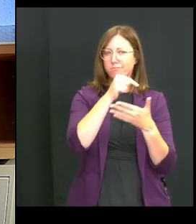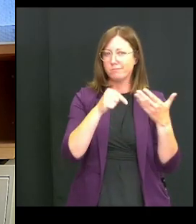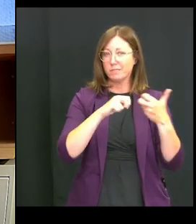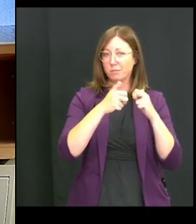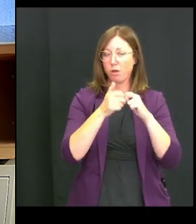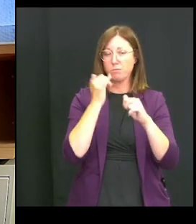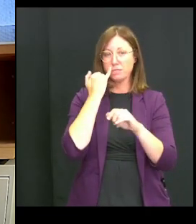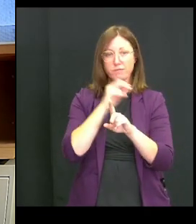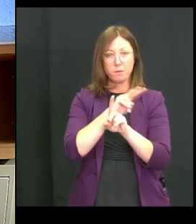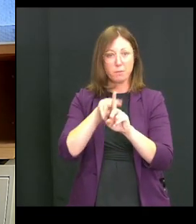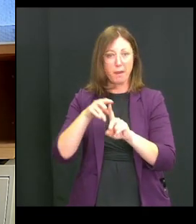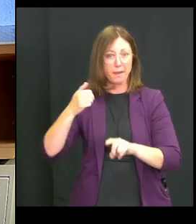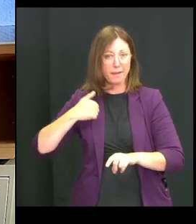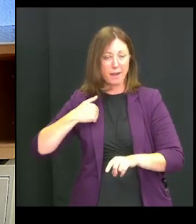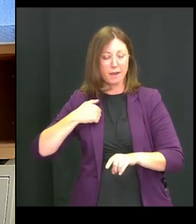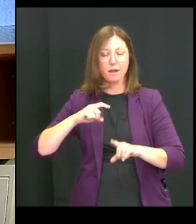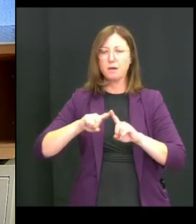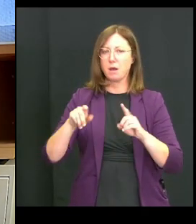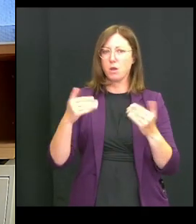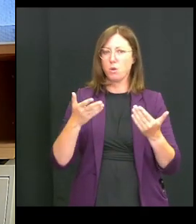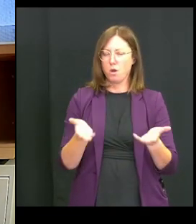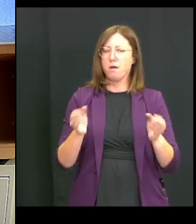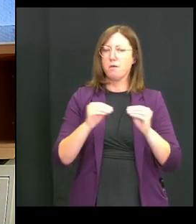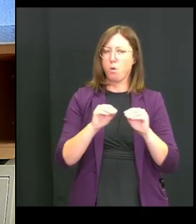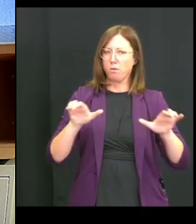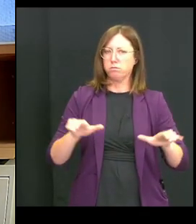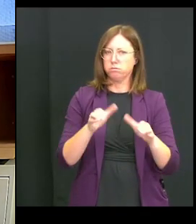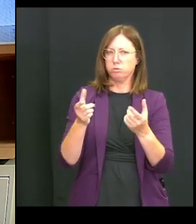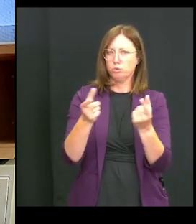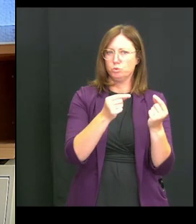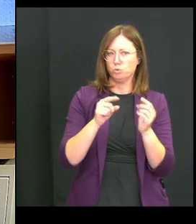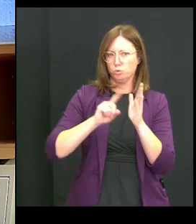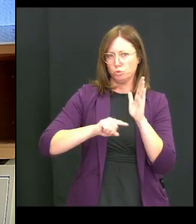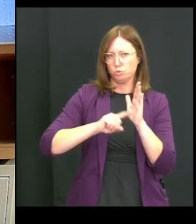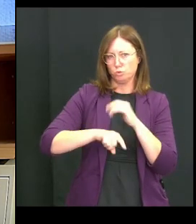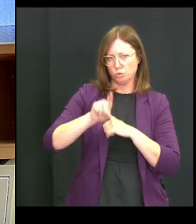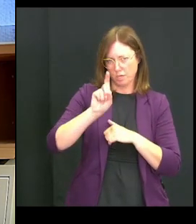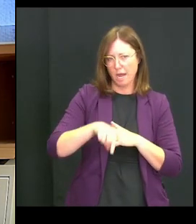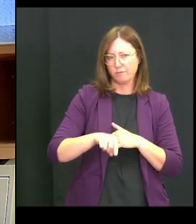but there is much more work to be done on all of these issues in our country.